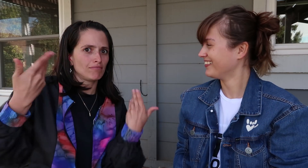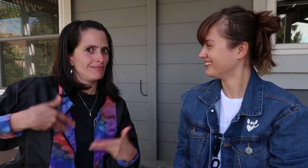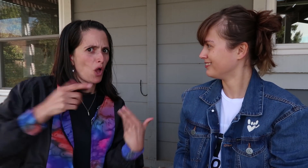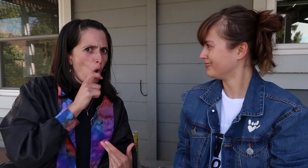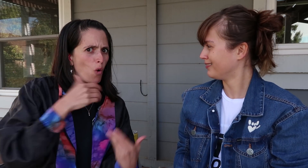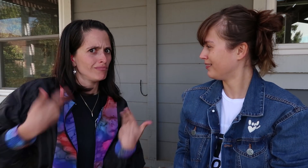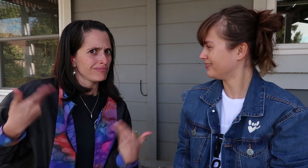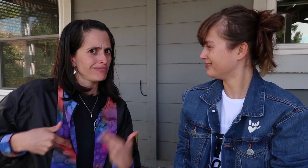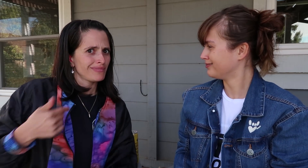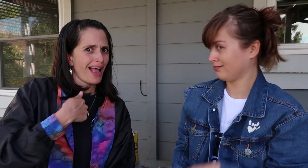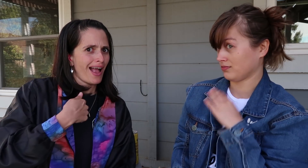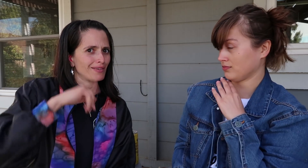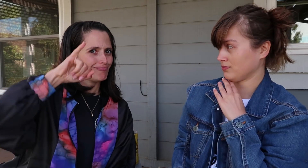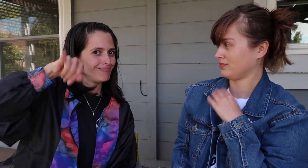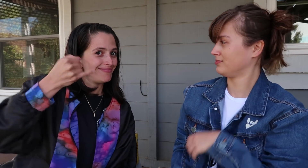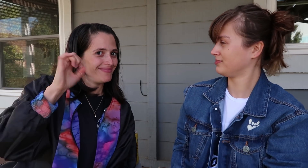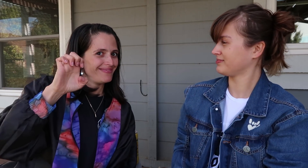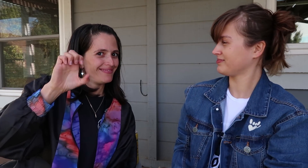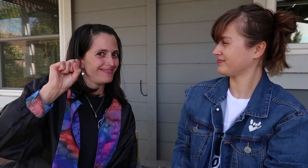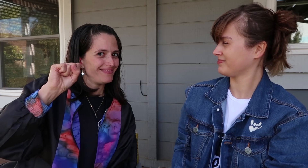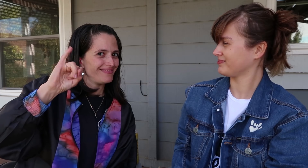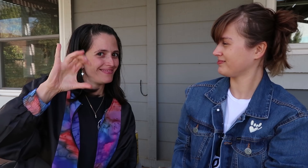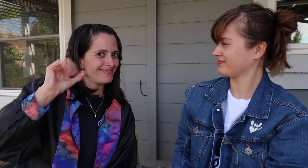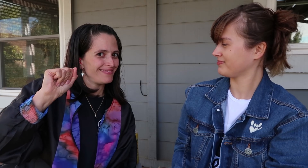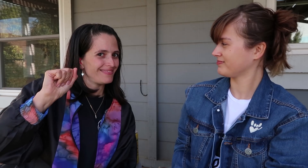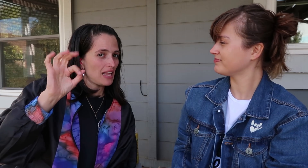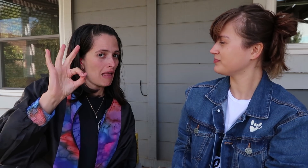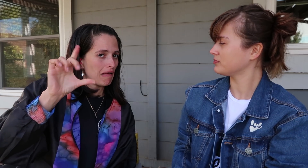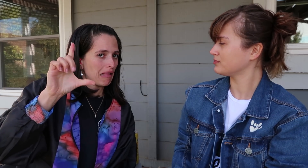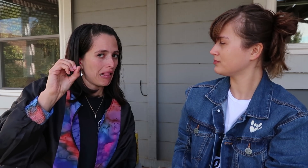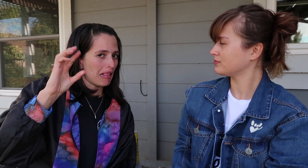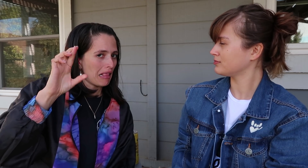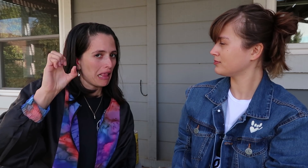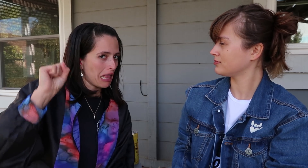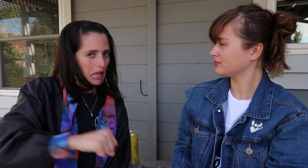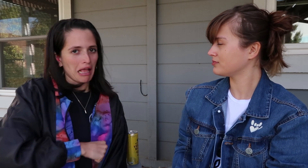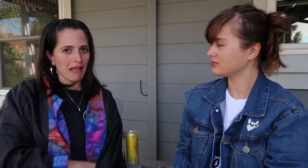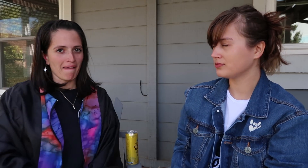I’m Jessica Flores.